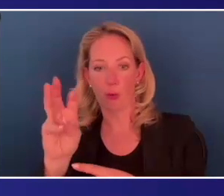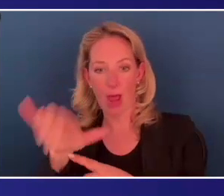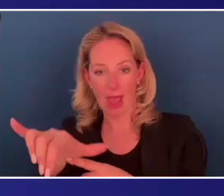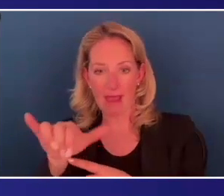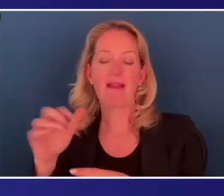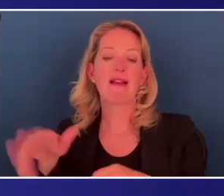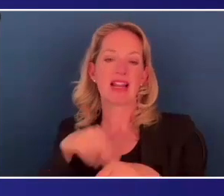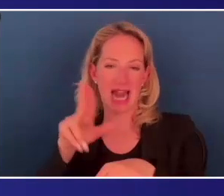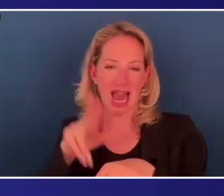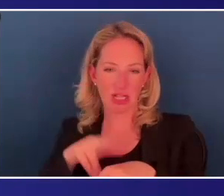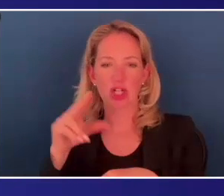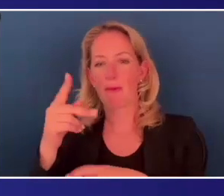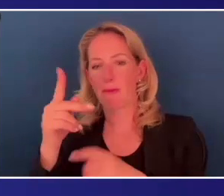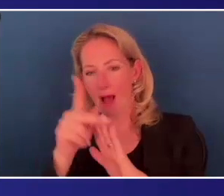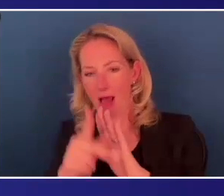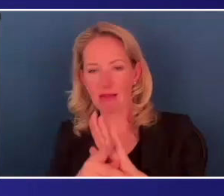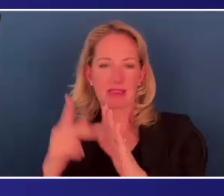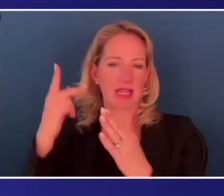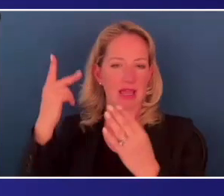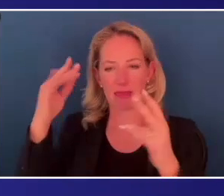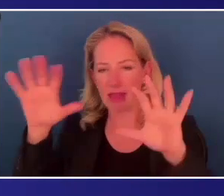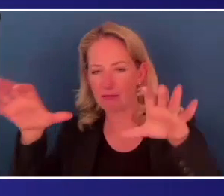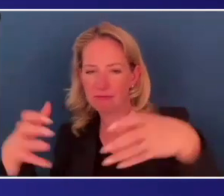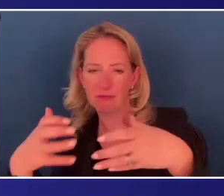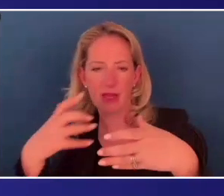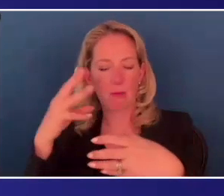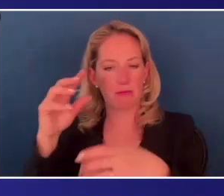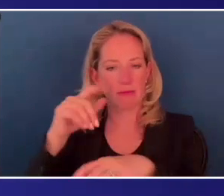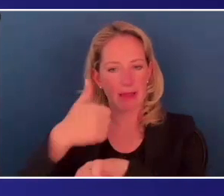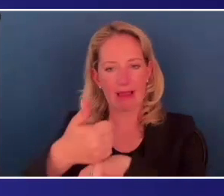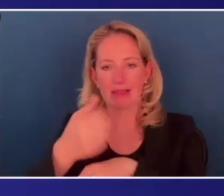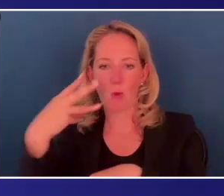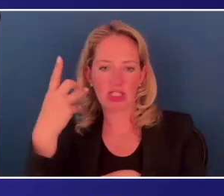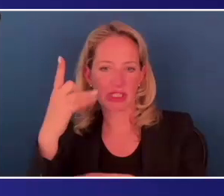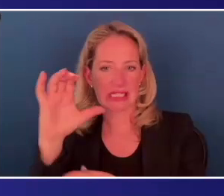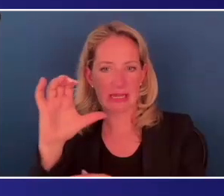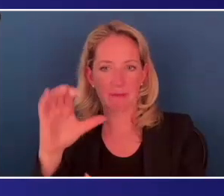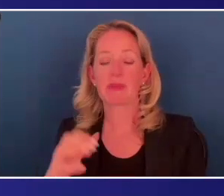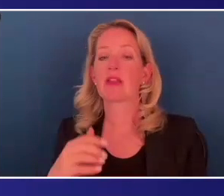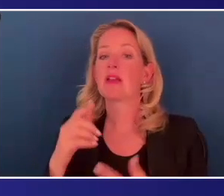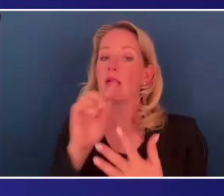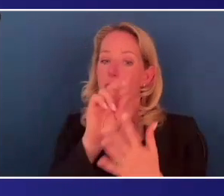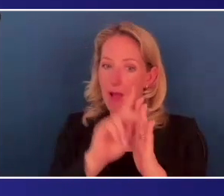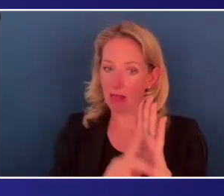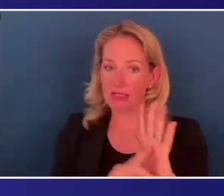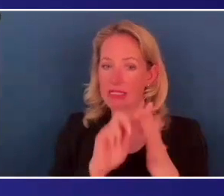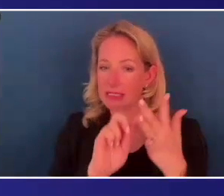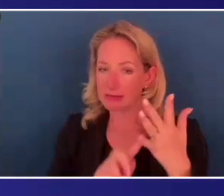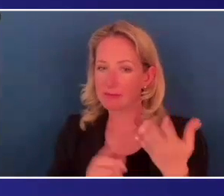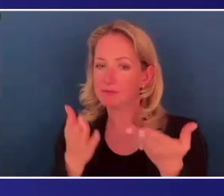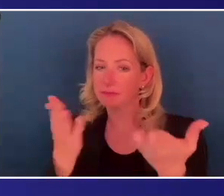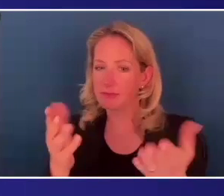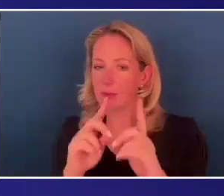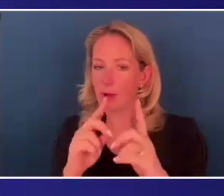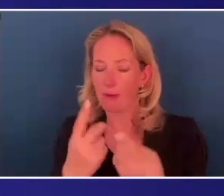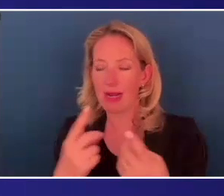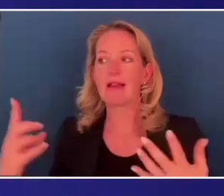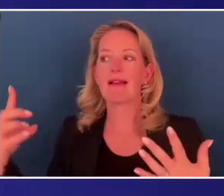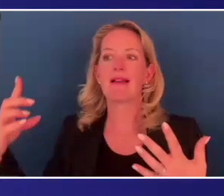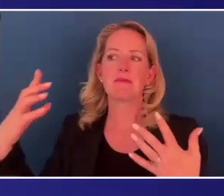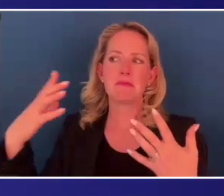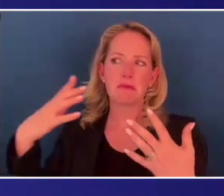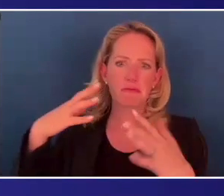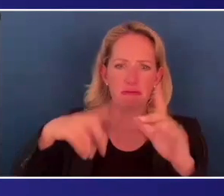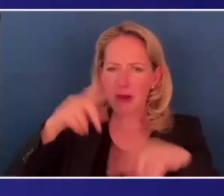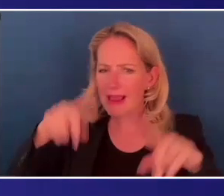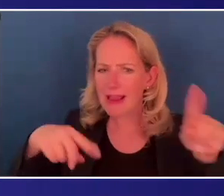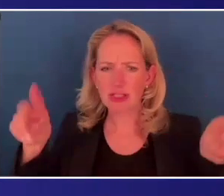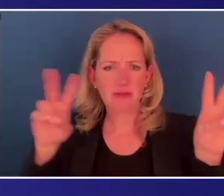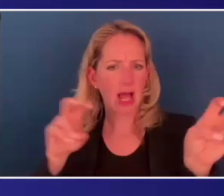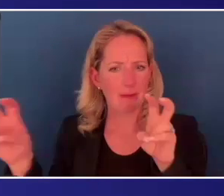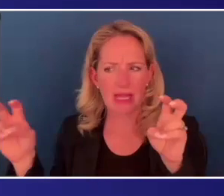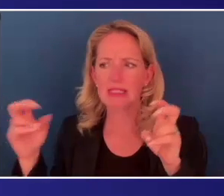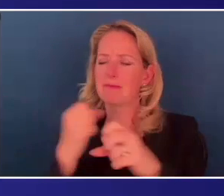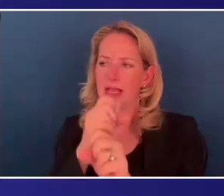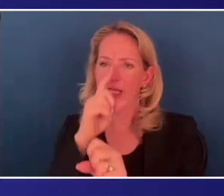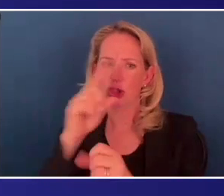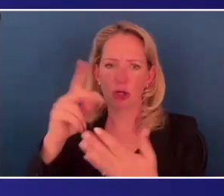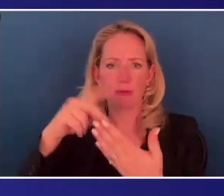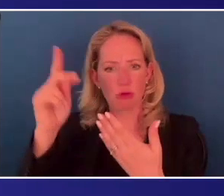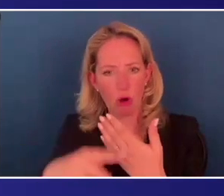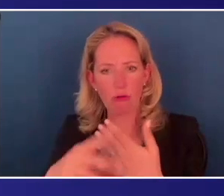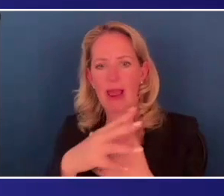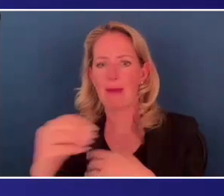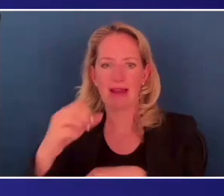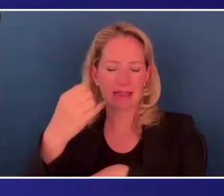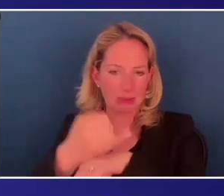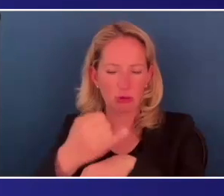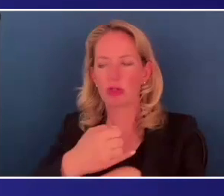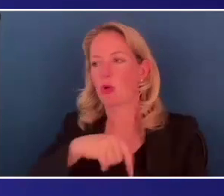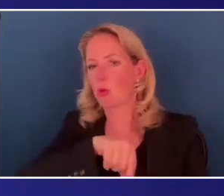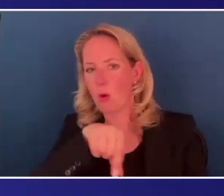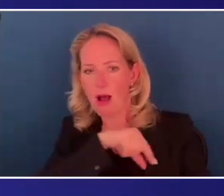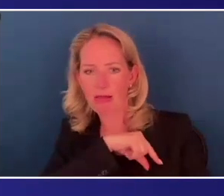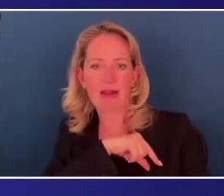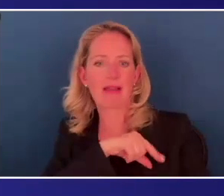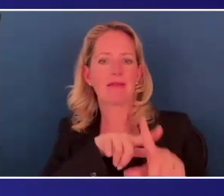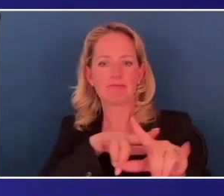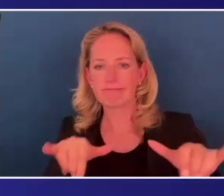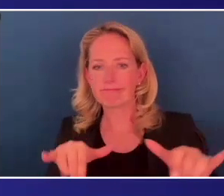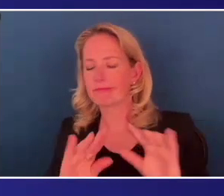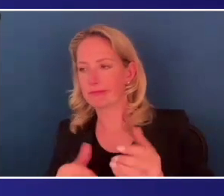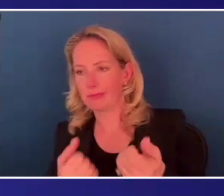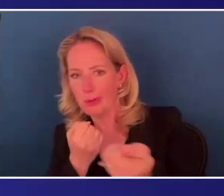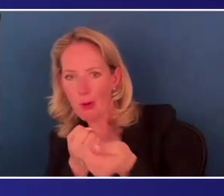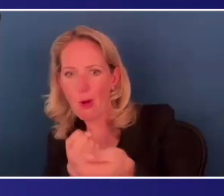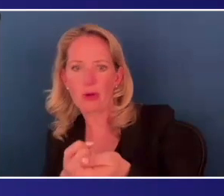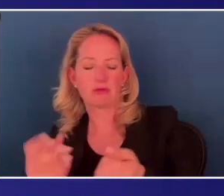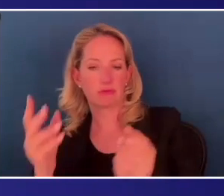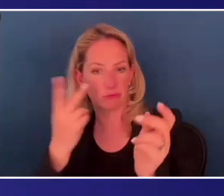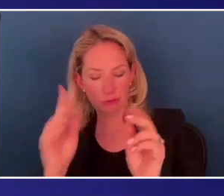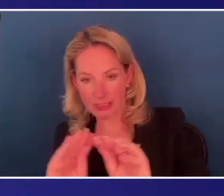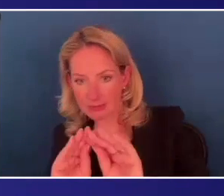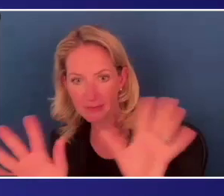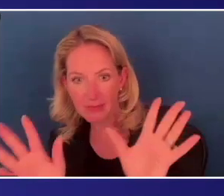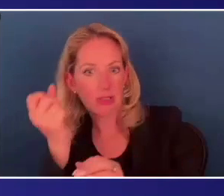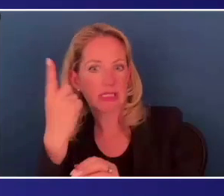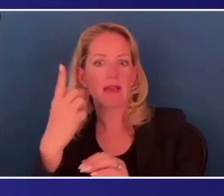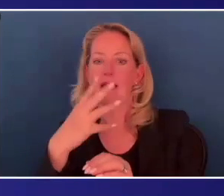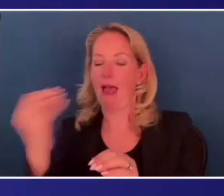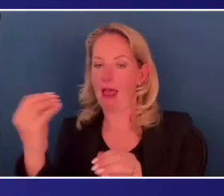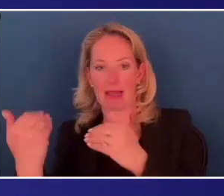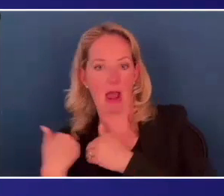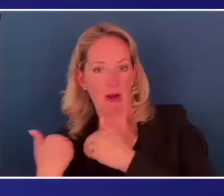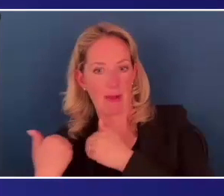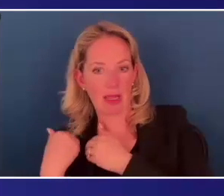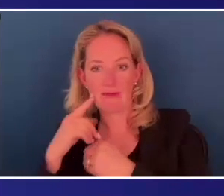The regulatory issues raised for consideration by the department cover a range of topics for which sound federal regulation is essential to ensuring programmatic and institutional quality while promoting transparency and accountability for students and taxpayers investments in higher education.